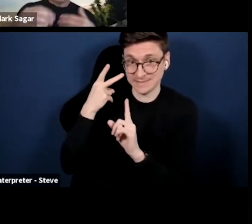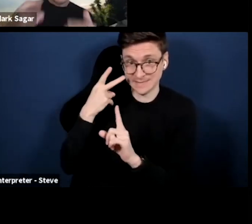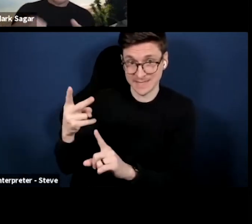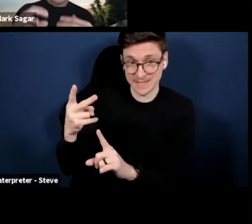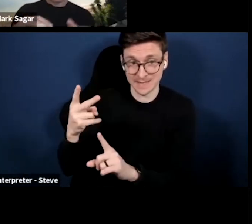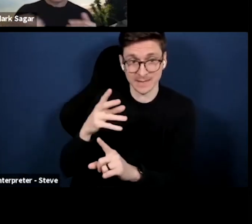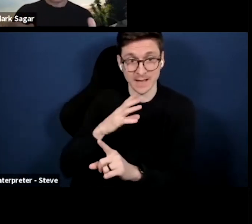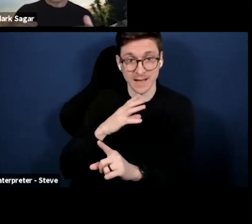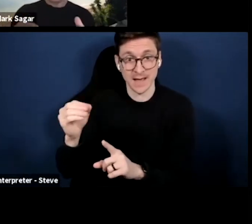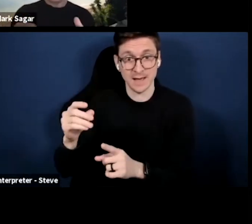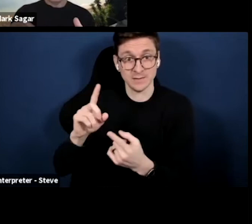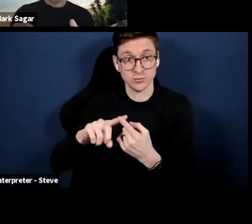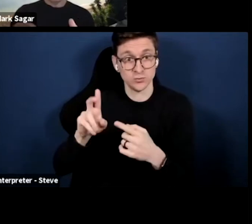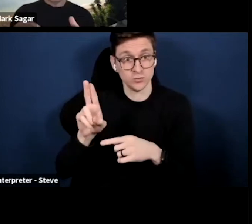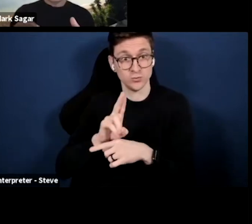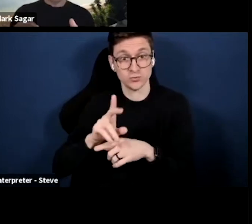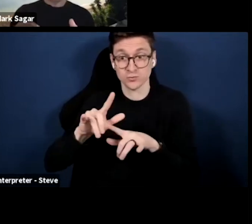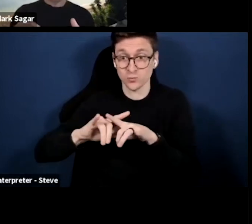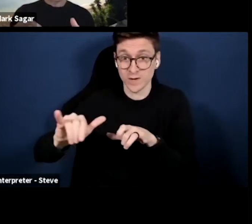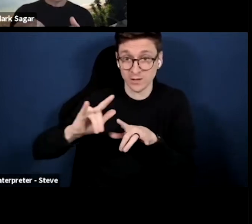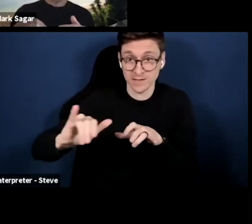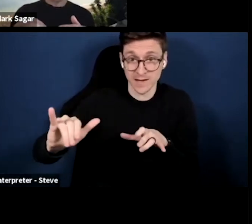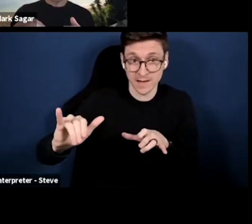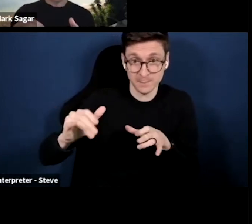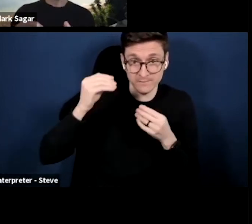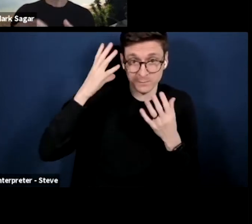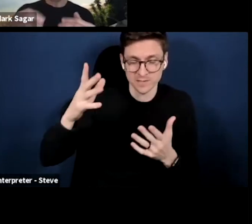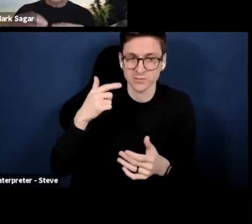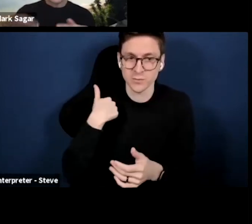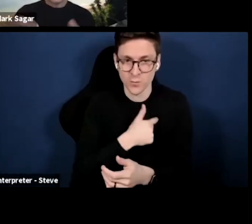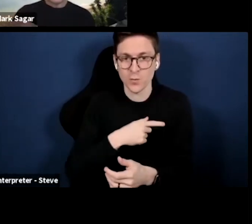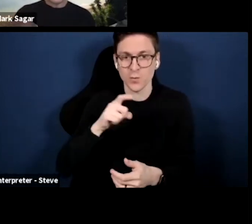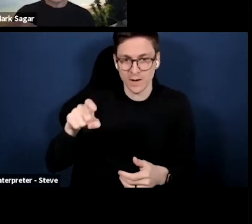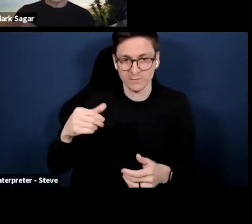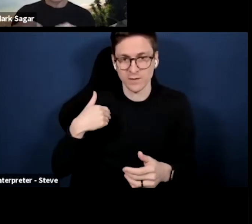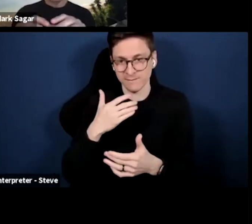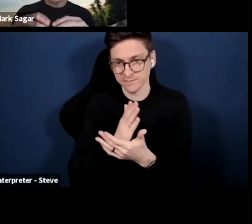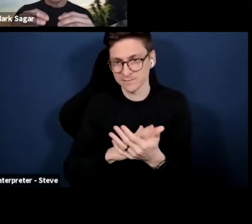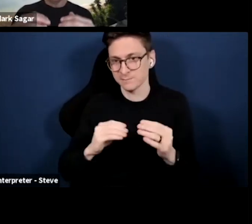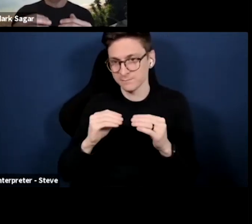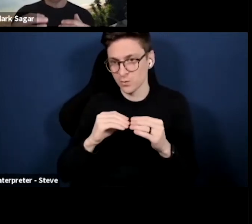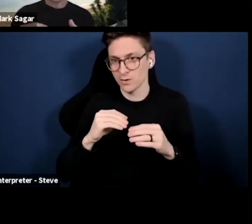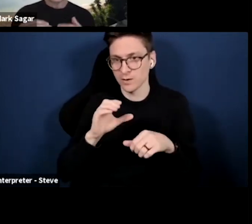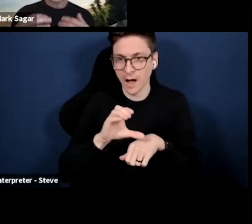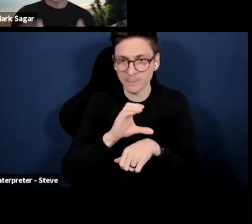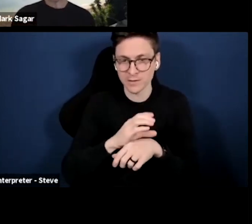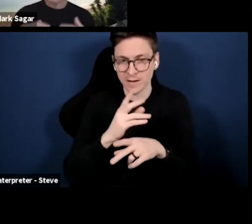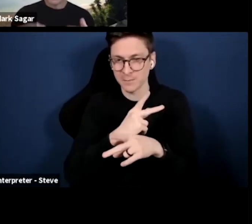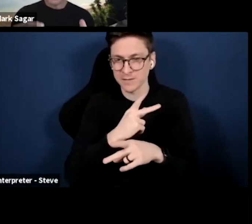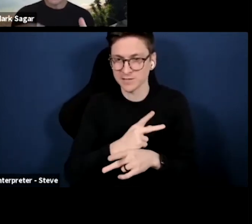we have to use some more sort of computational techniques but the point is is we're trying to